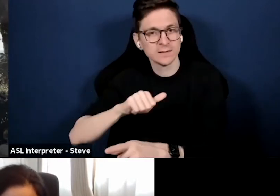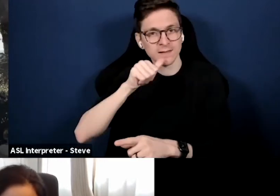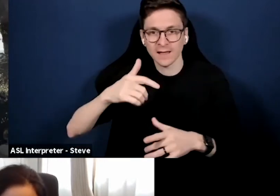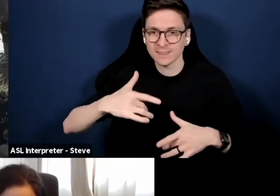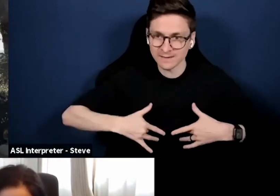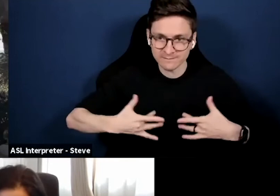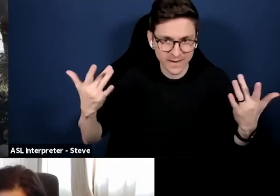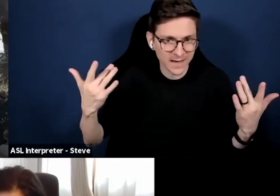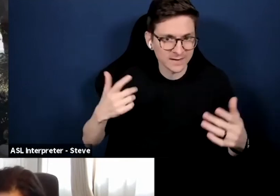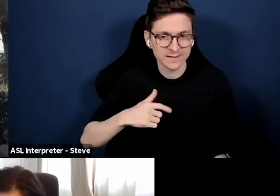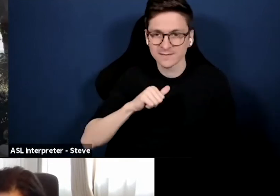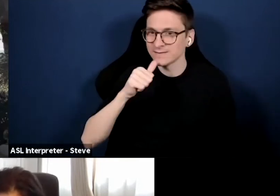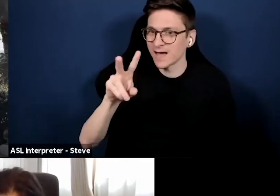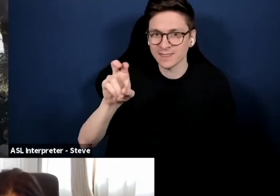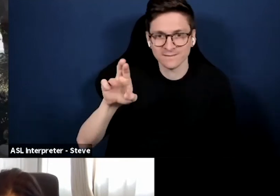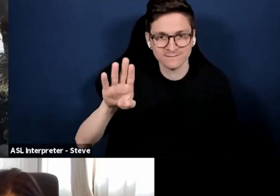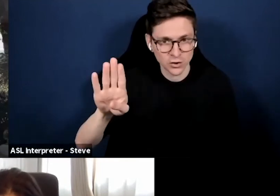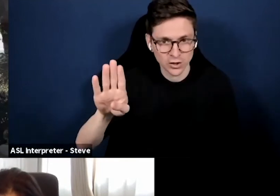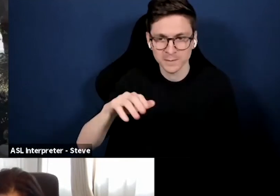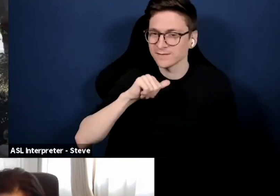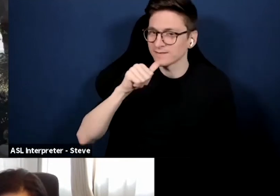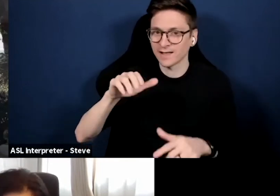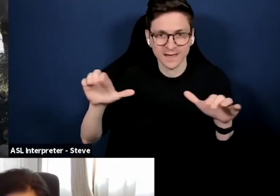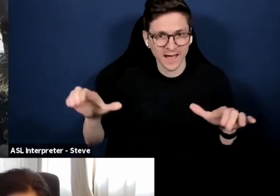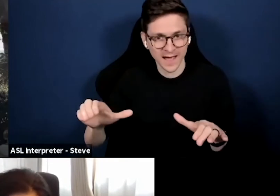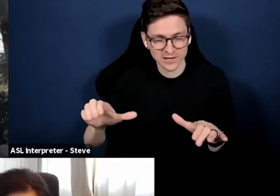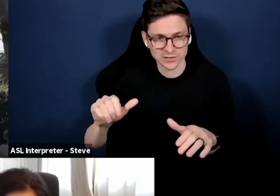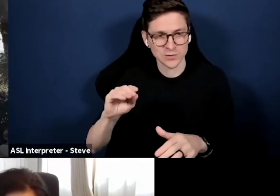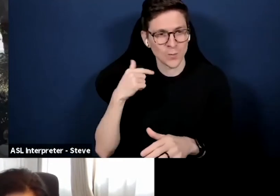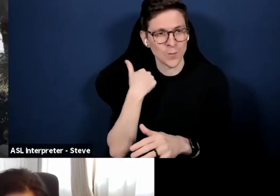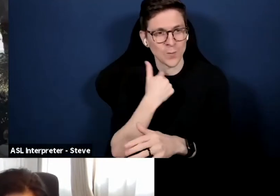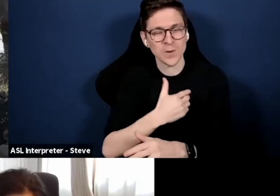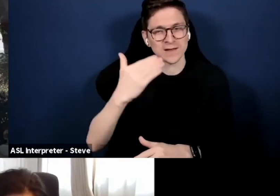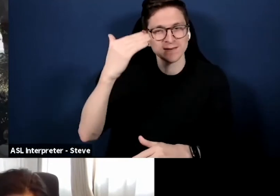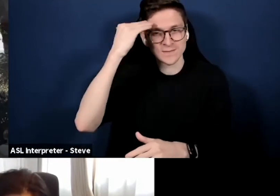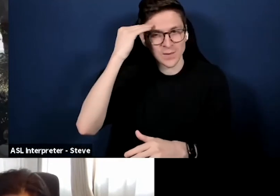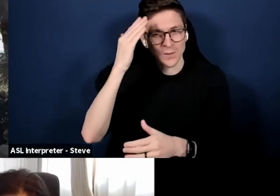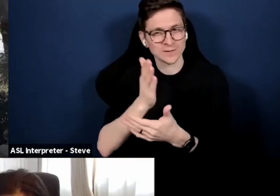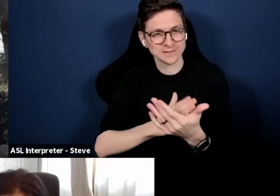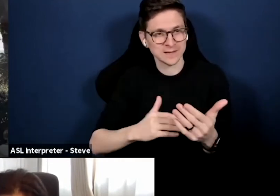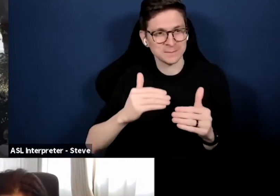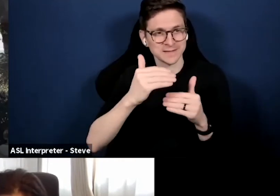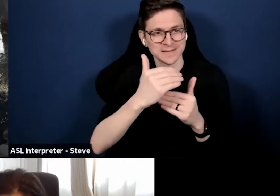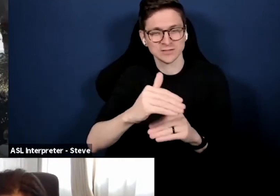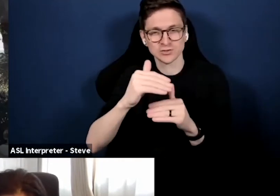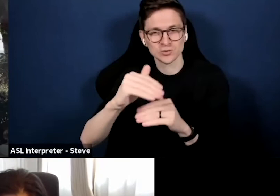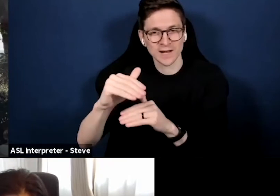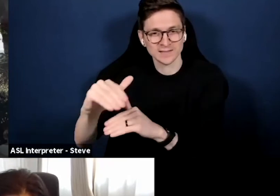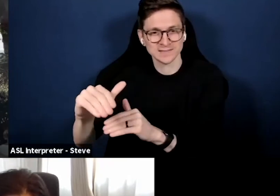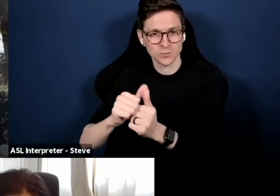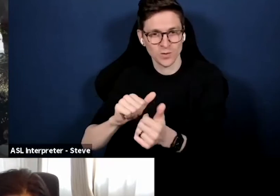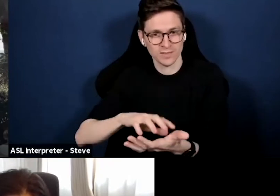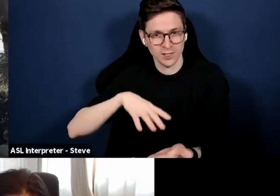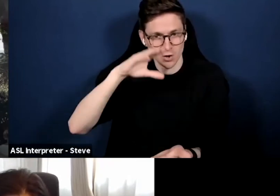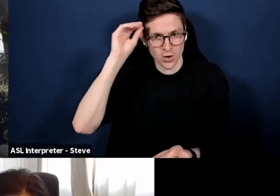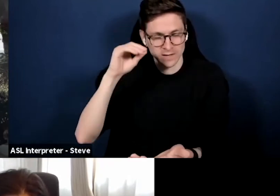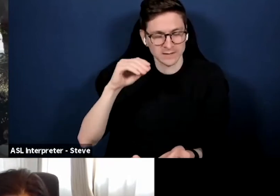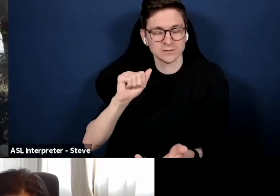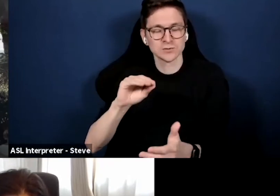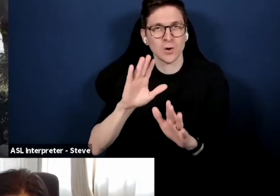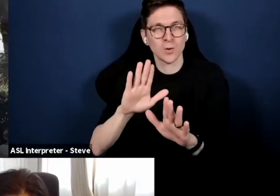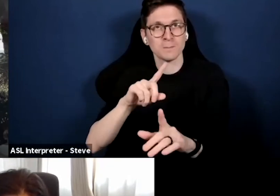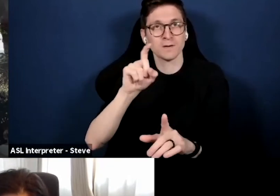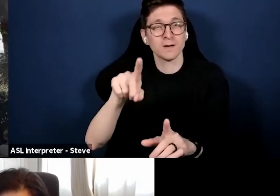so we know there are constraints in learning how have you accommodated the human constraints and